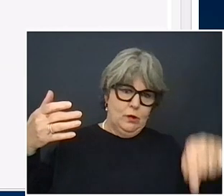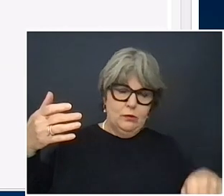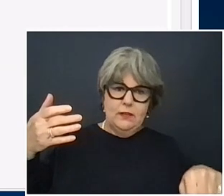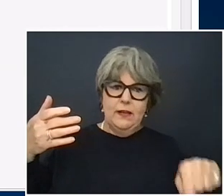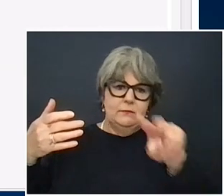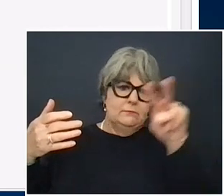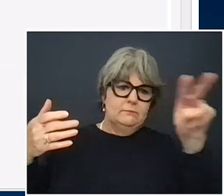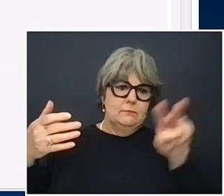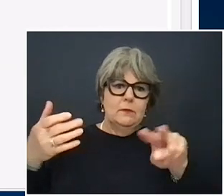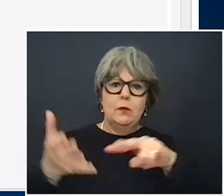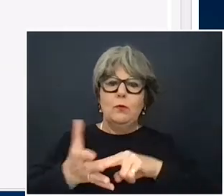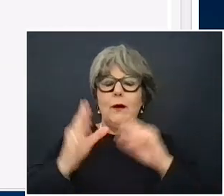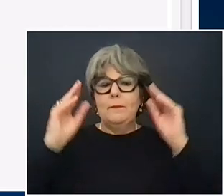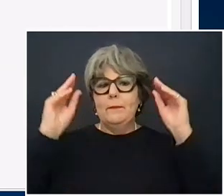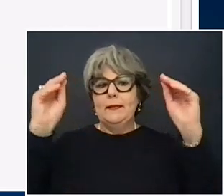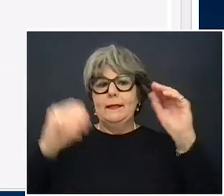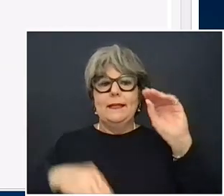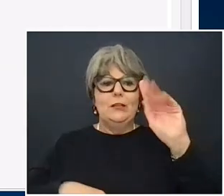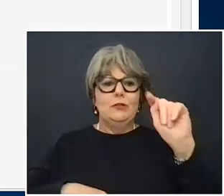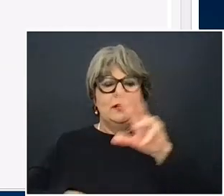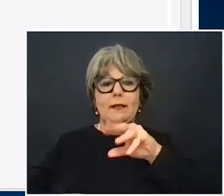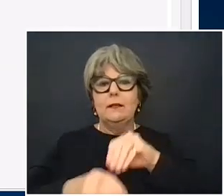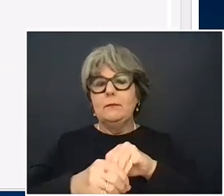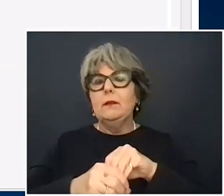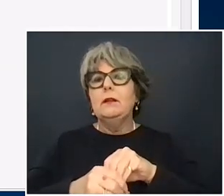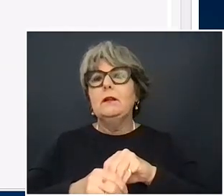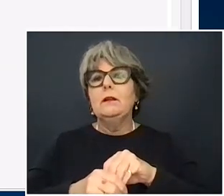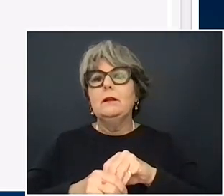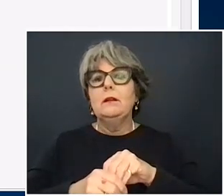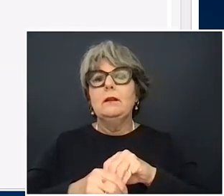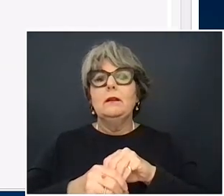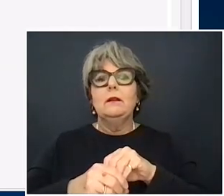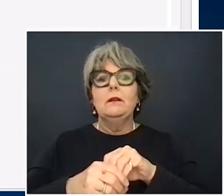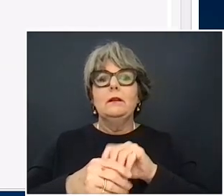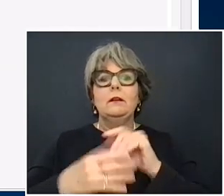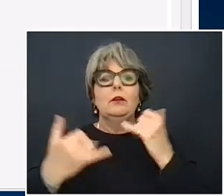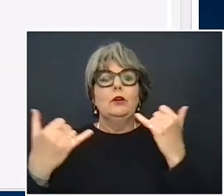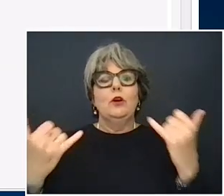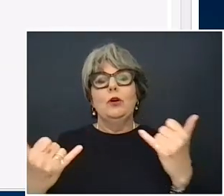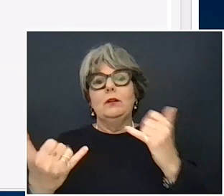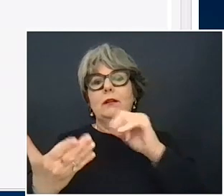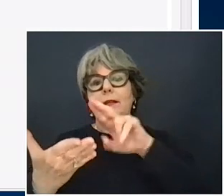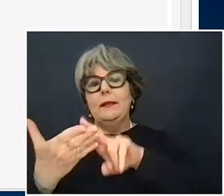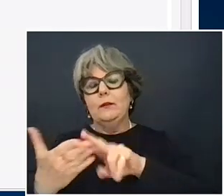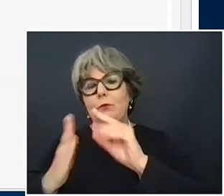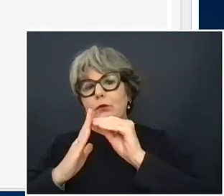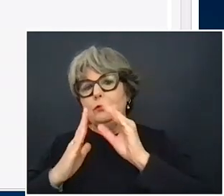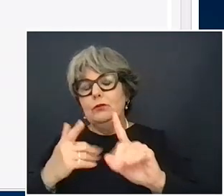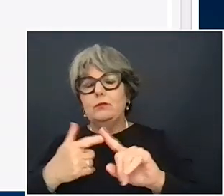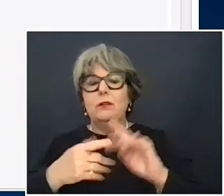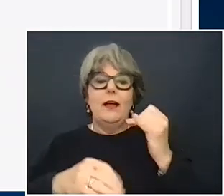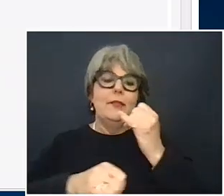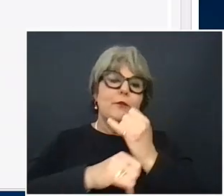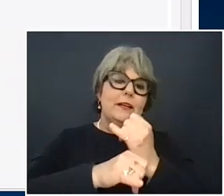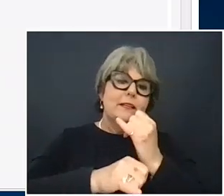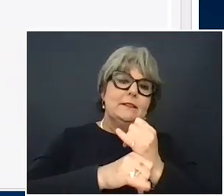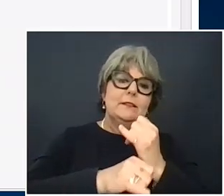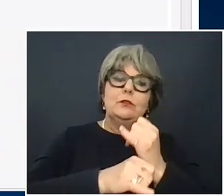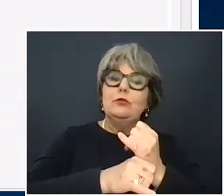out plan is supposed to entail, it talks about a list of currently enrolled students, other institutions that, you know, are willing to enter into a teach